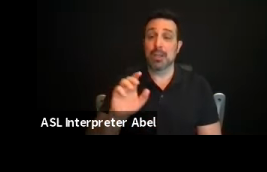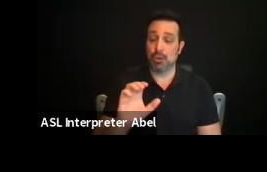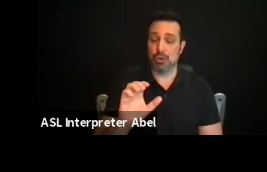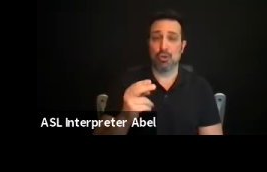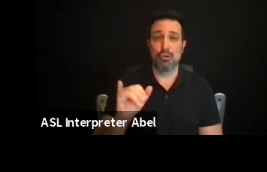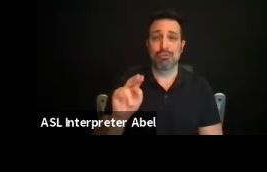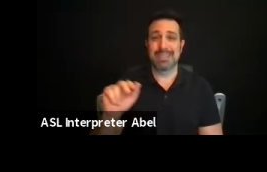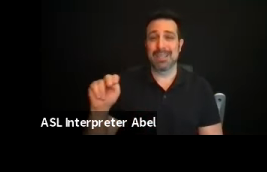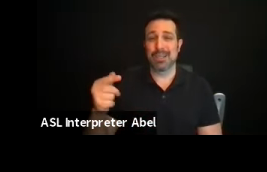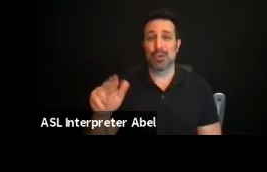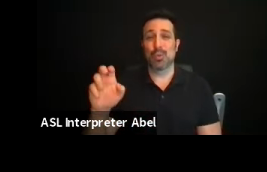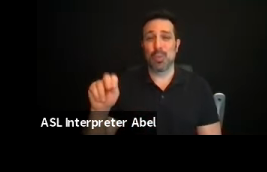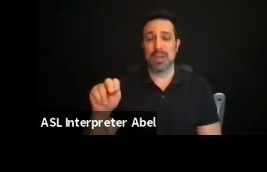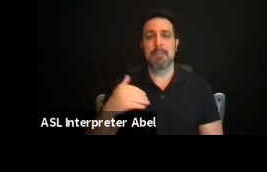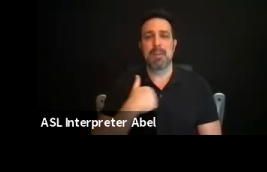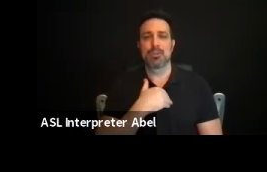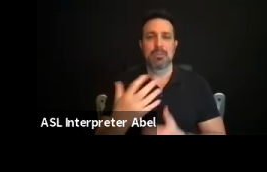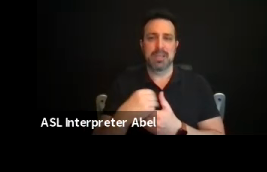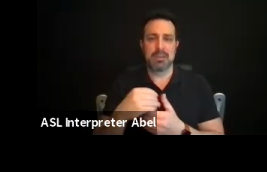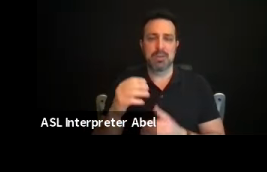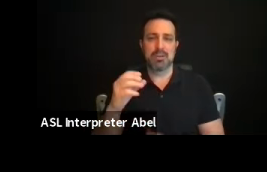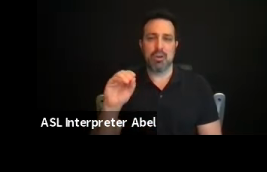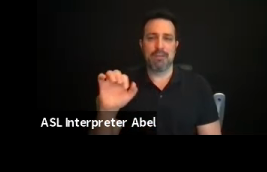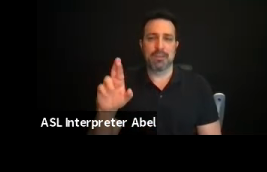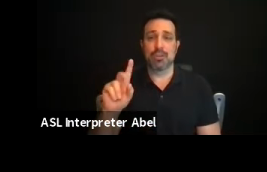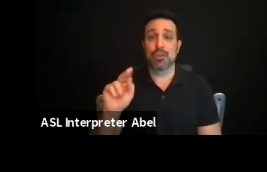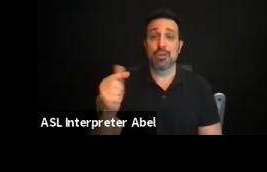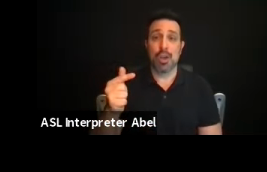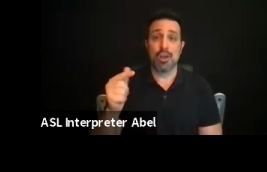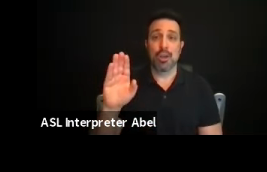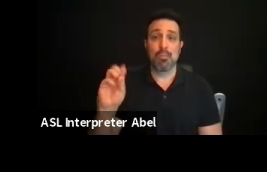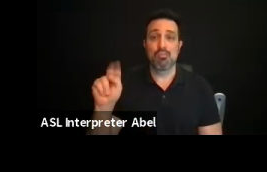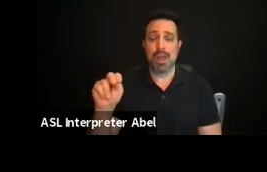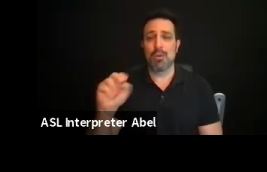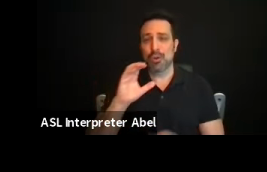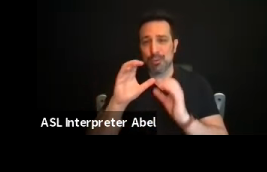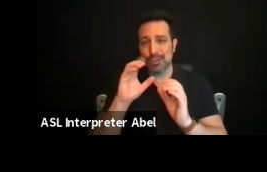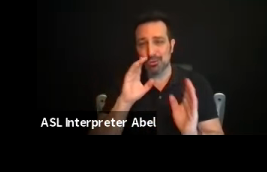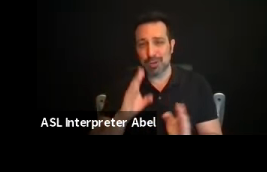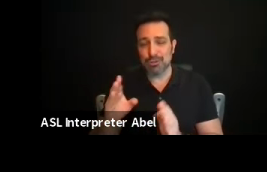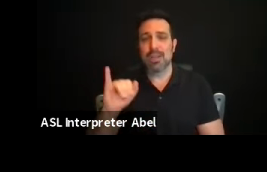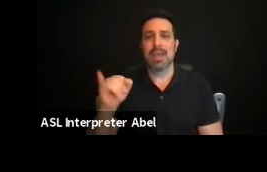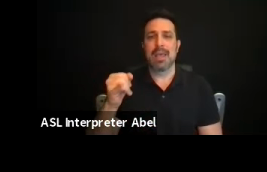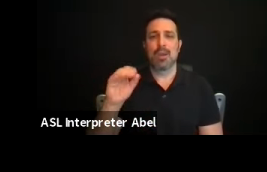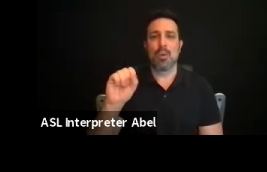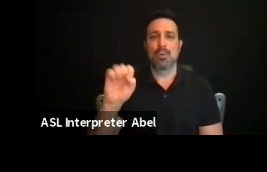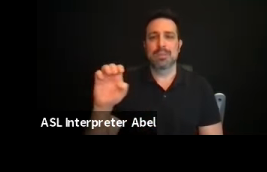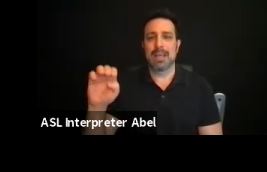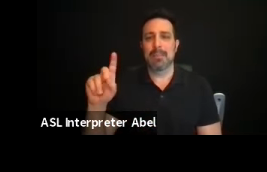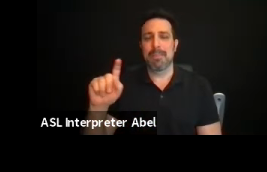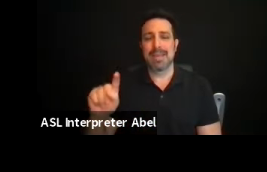Bosveld, Yvonne Garcia, development director, Savannah Weber, development